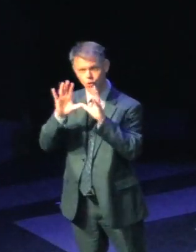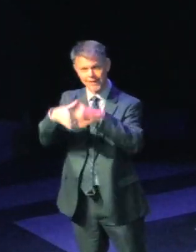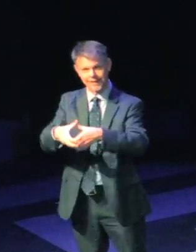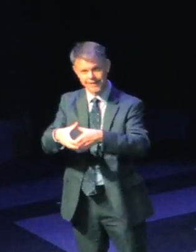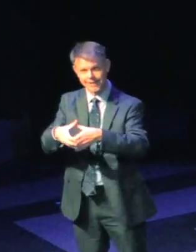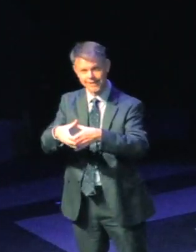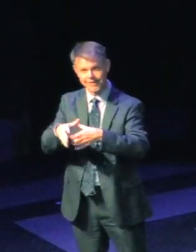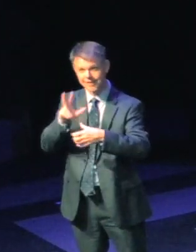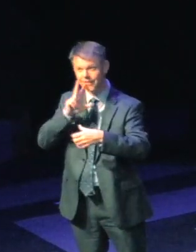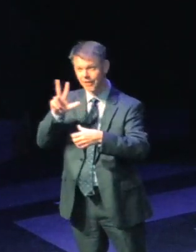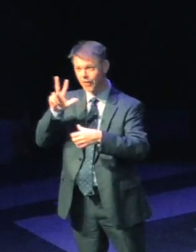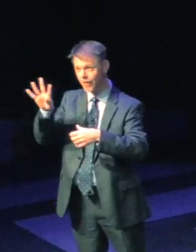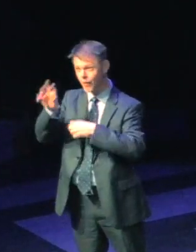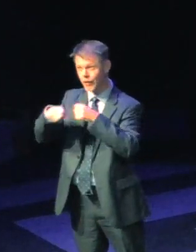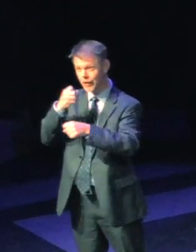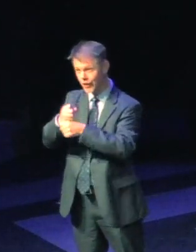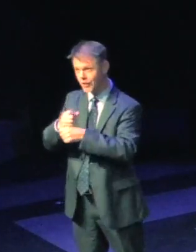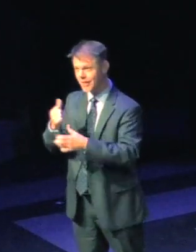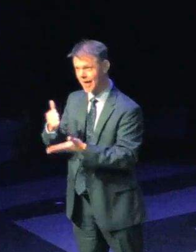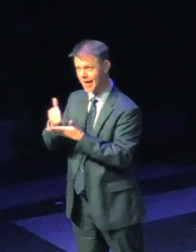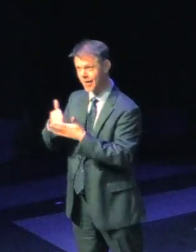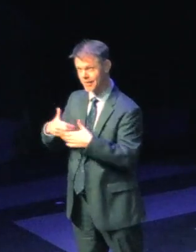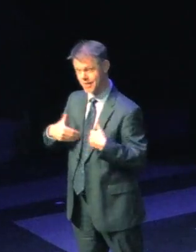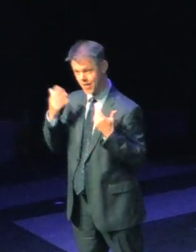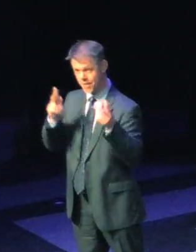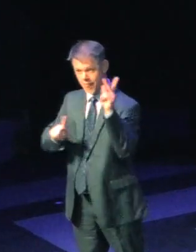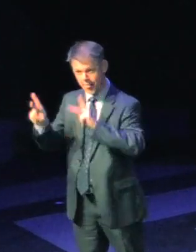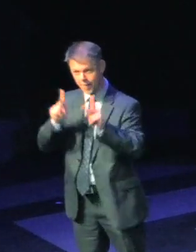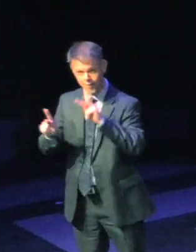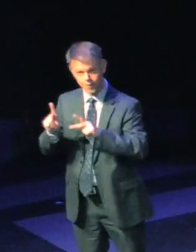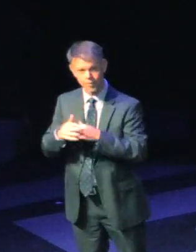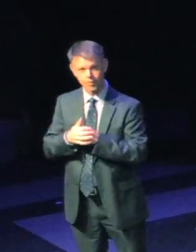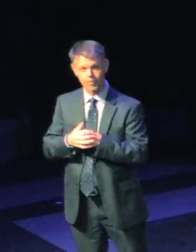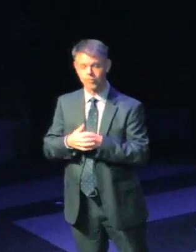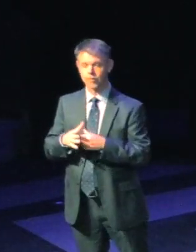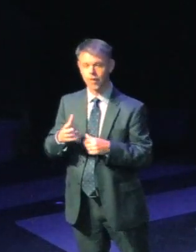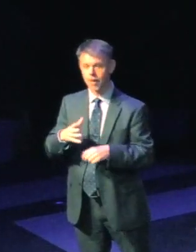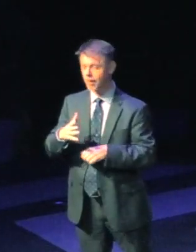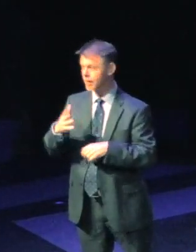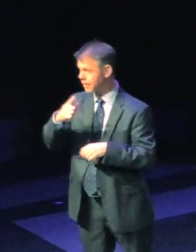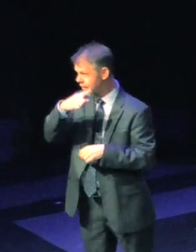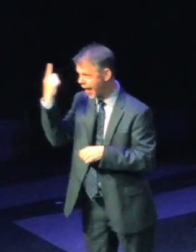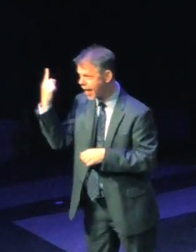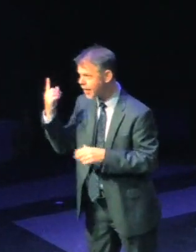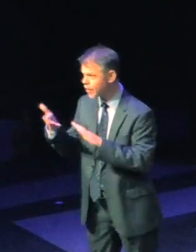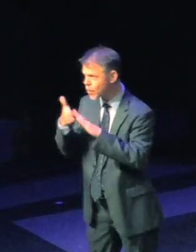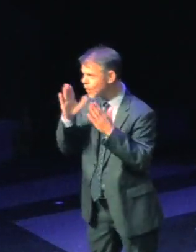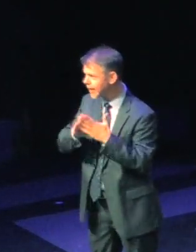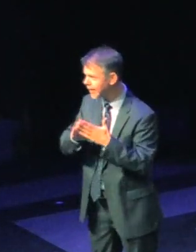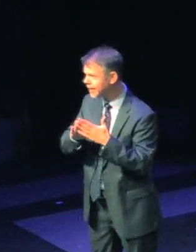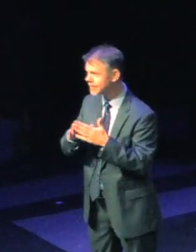young people, underserved communities, black and brown, Caucasian, Asian to so